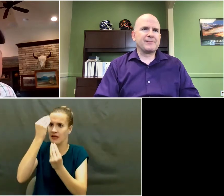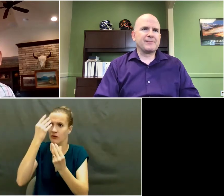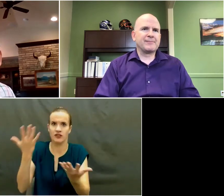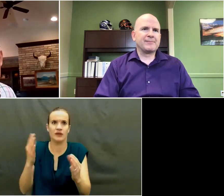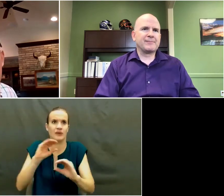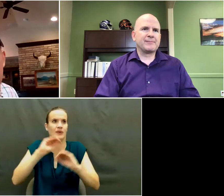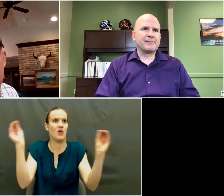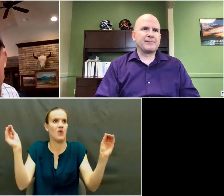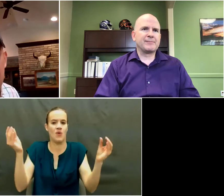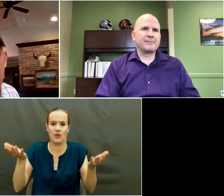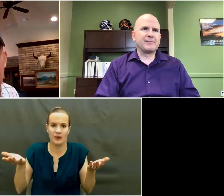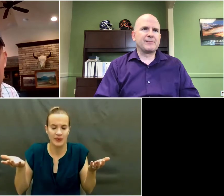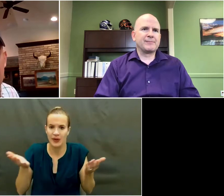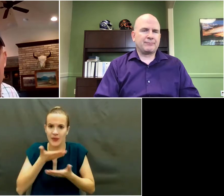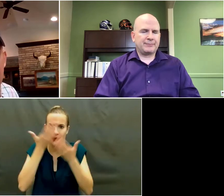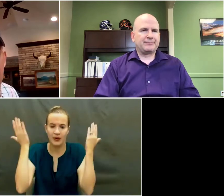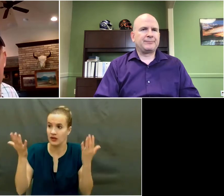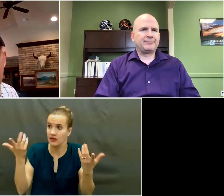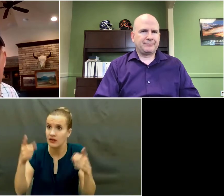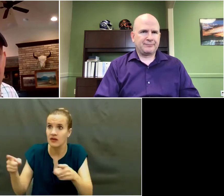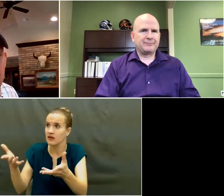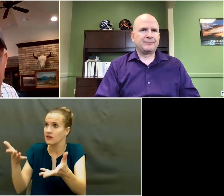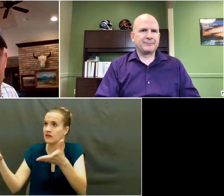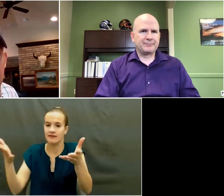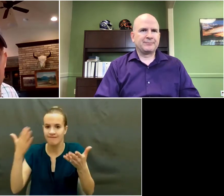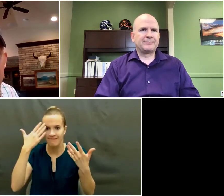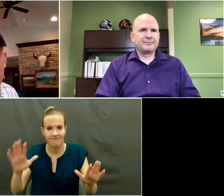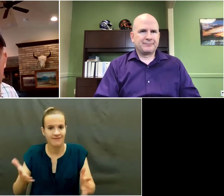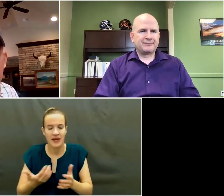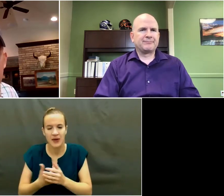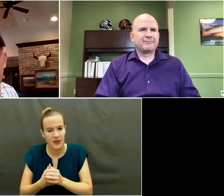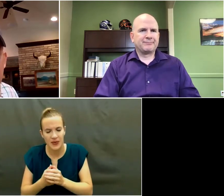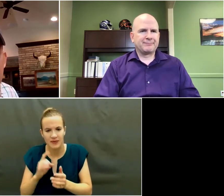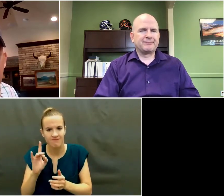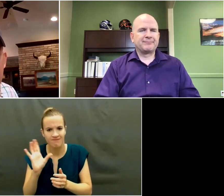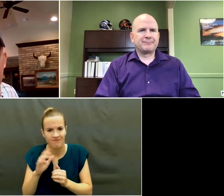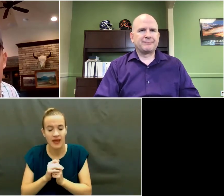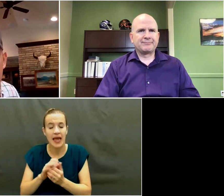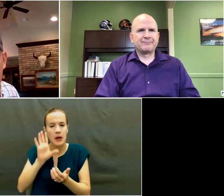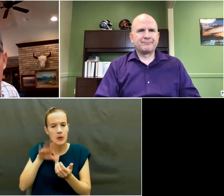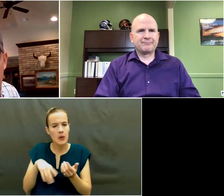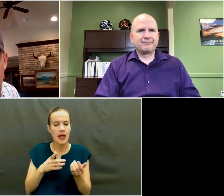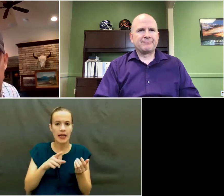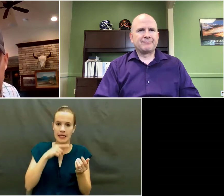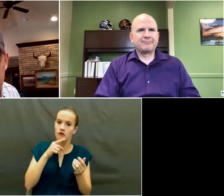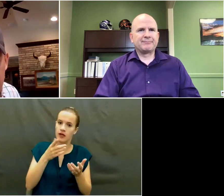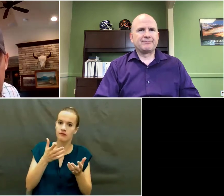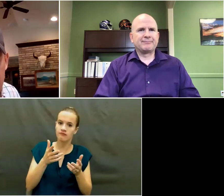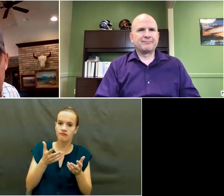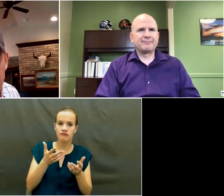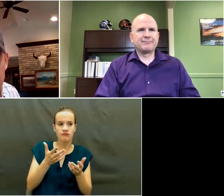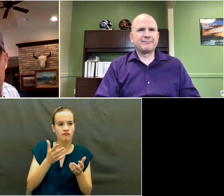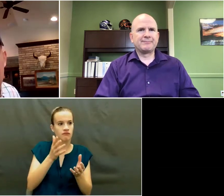though that information was, was not always accurate. It was just it was frightening. Thank